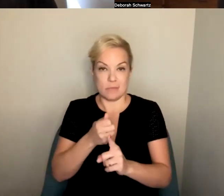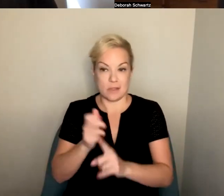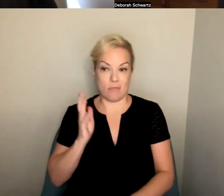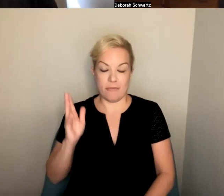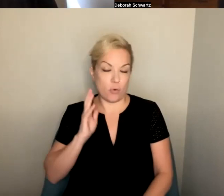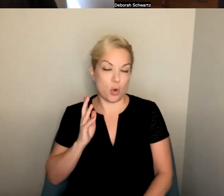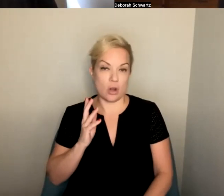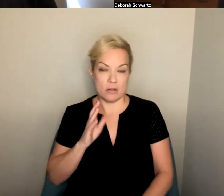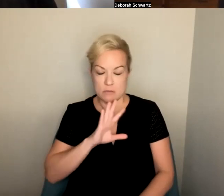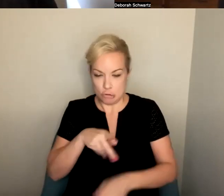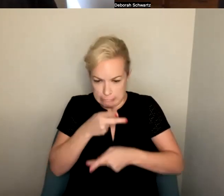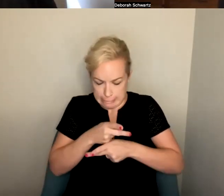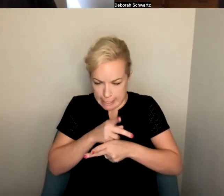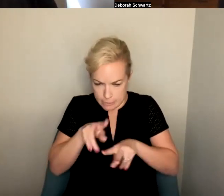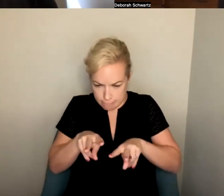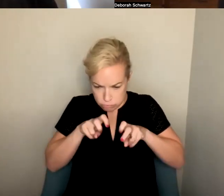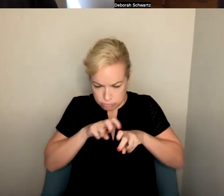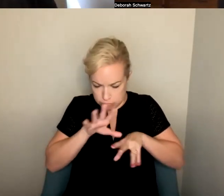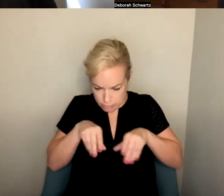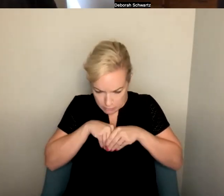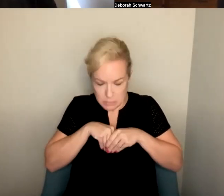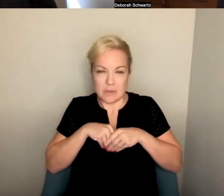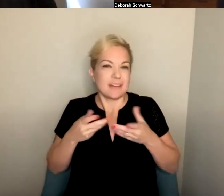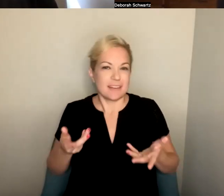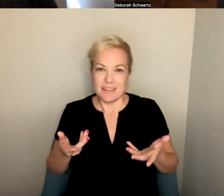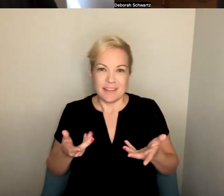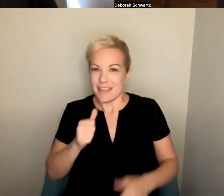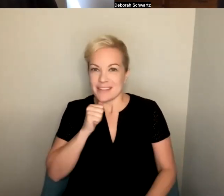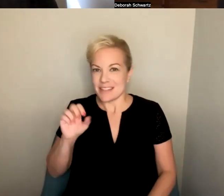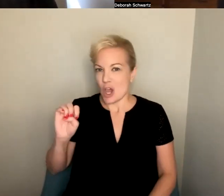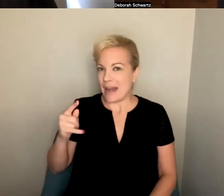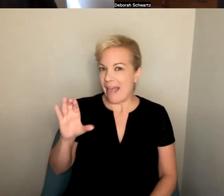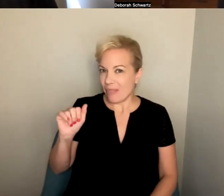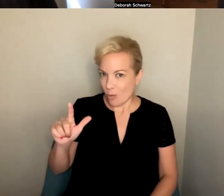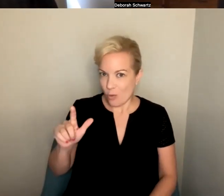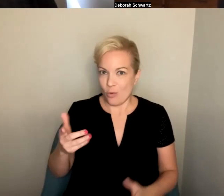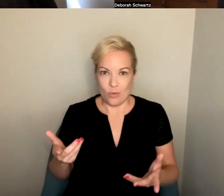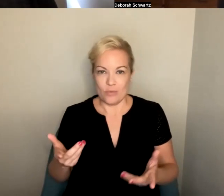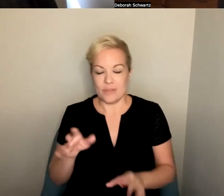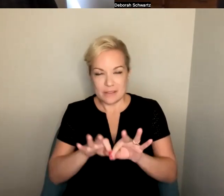because it's really responsible and ethically sound to use reason to be pragmatic and share